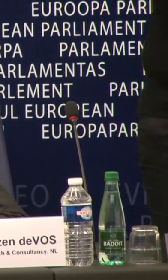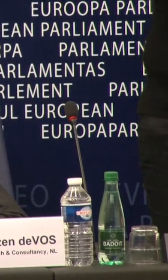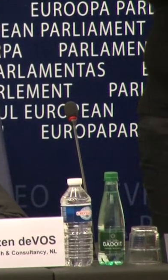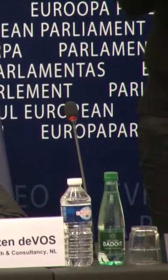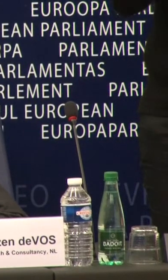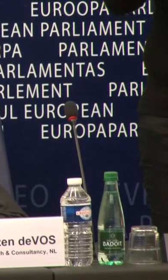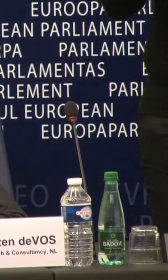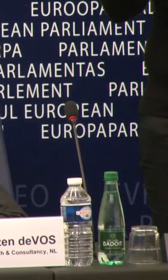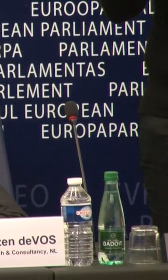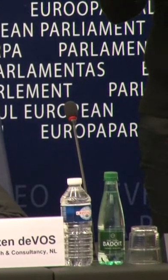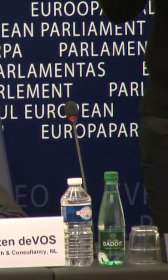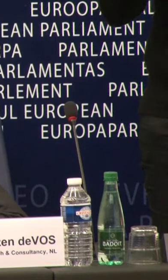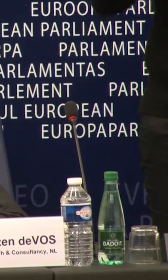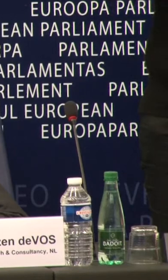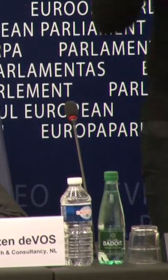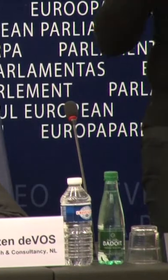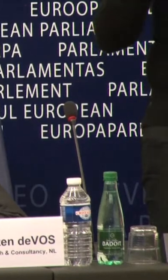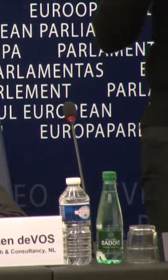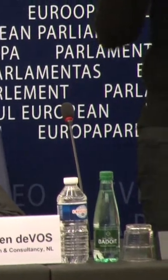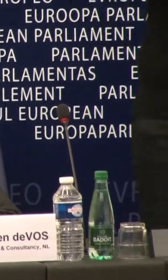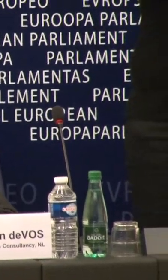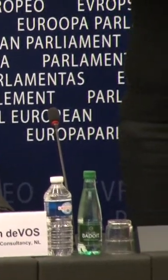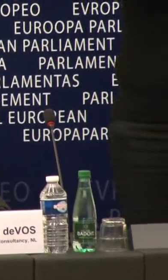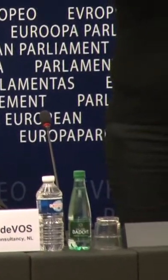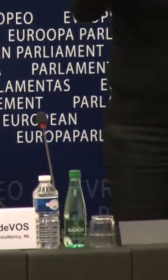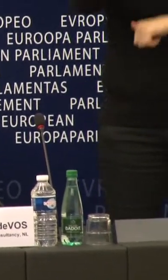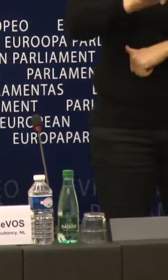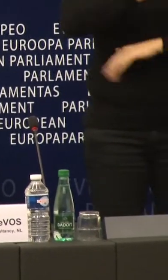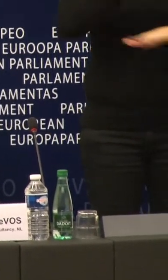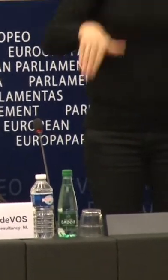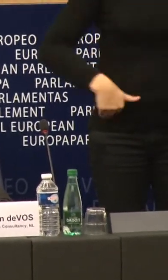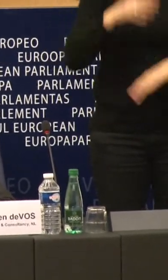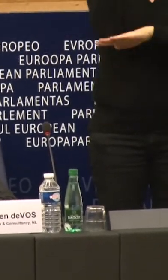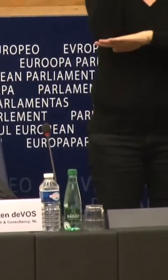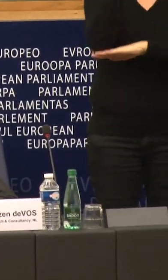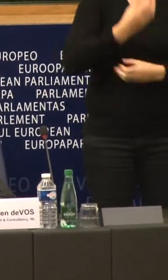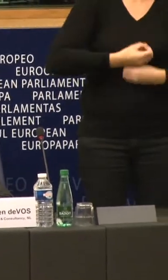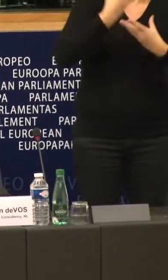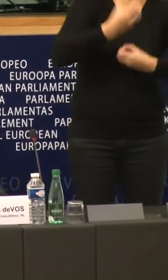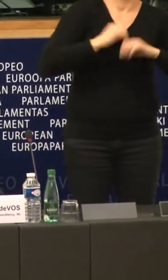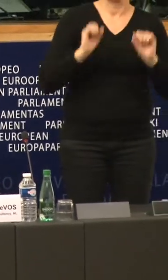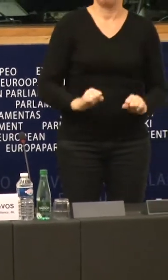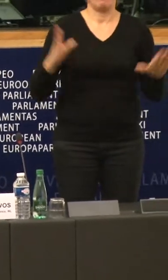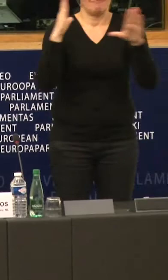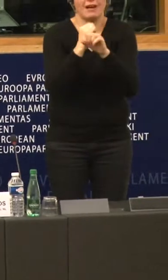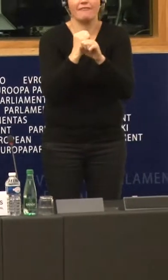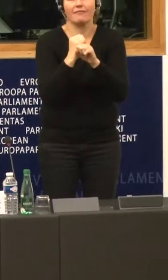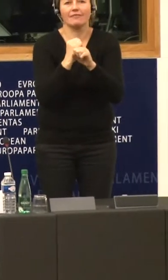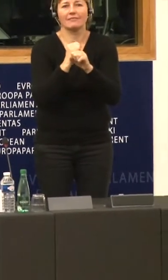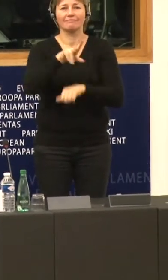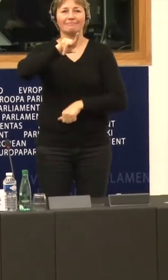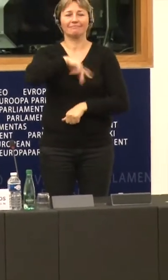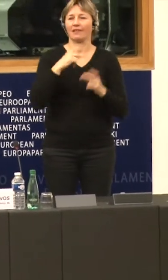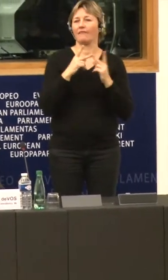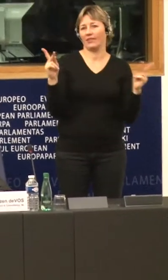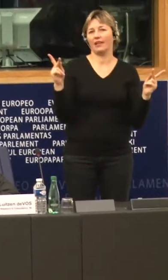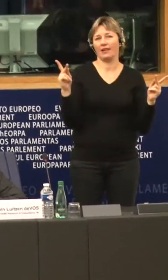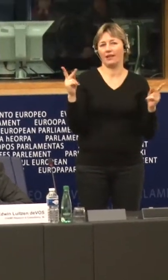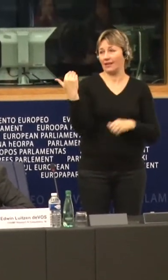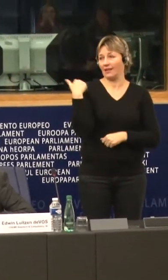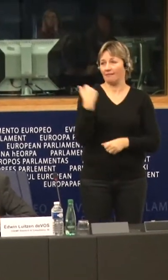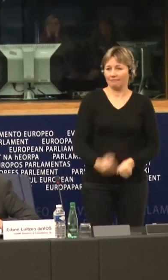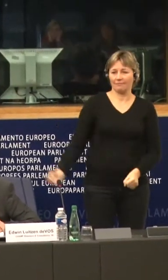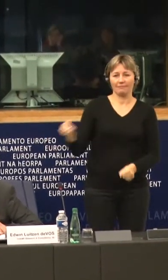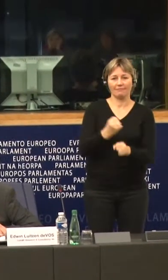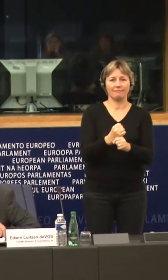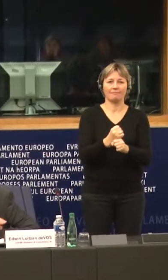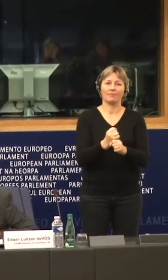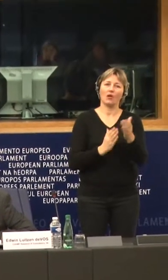Because we have a special project there. Building an inclusive city for people with and without disabilities.